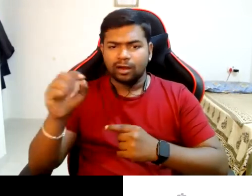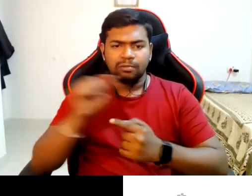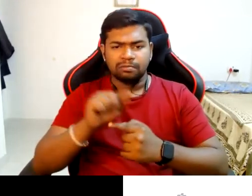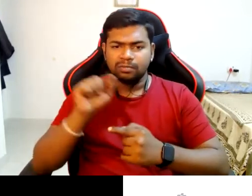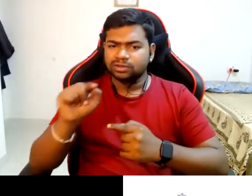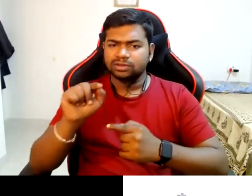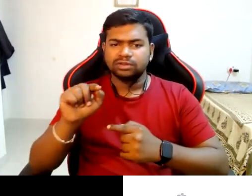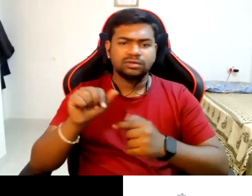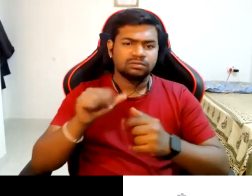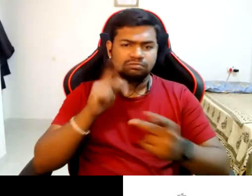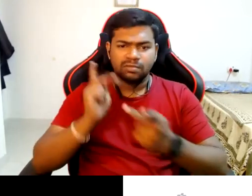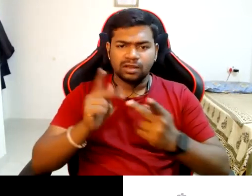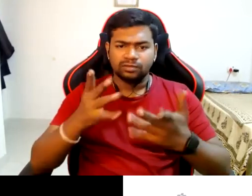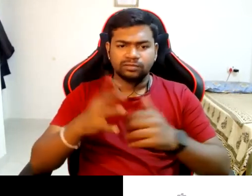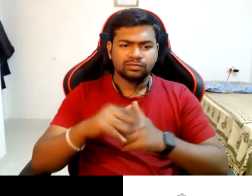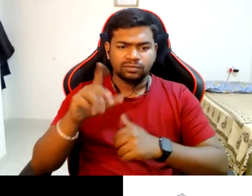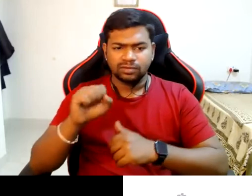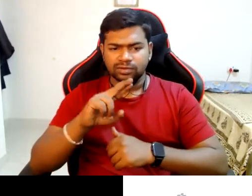Speaking that coming accurately